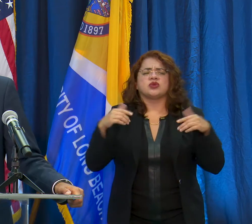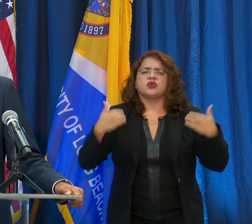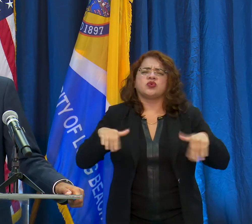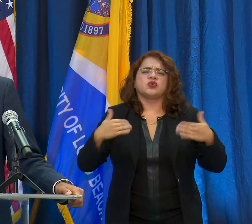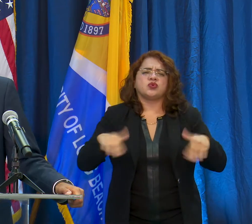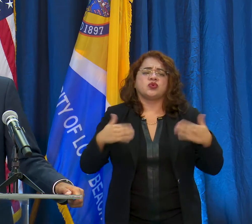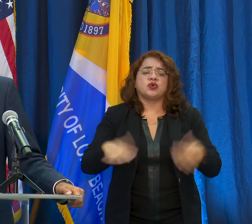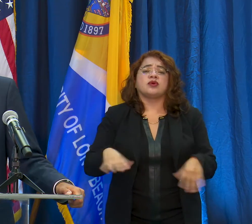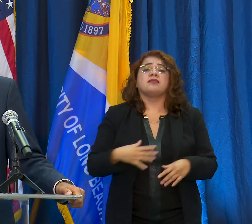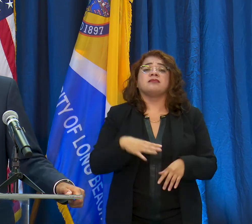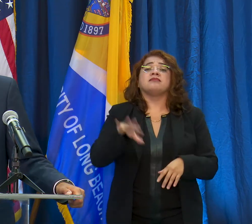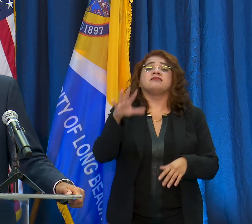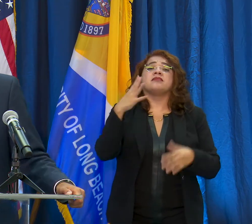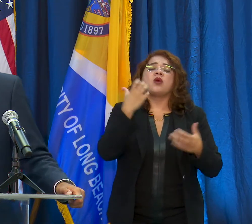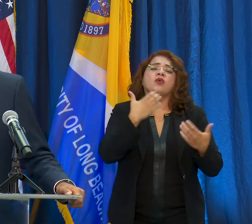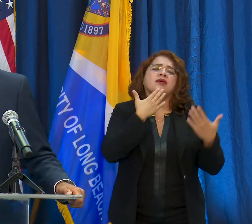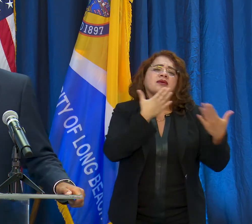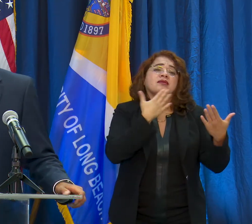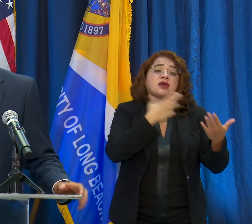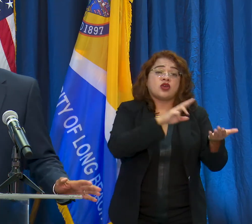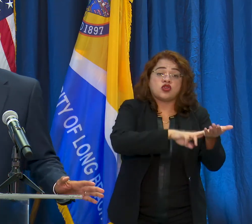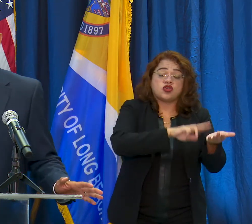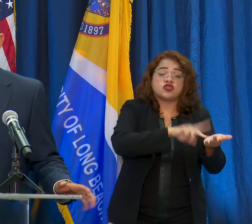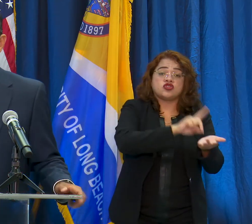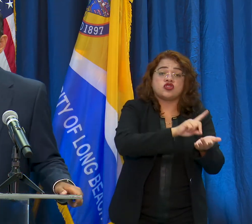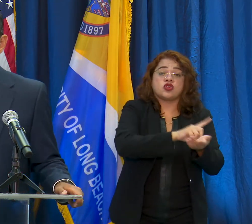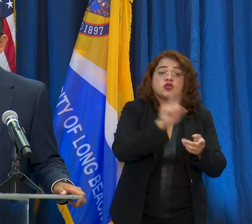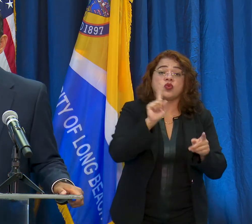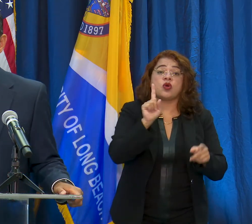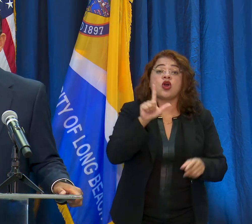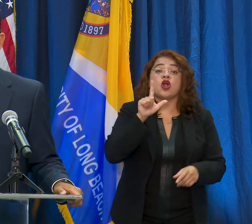doctors at Long Beach Memorial. I've always been a huge supporter of